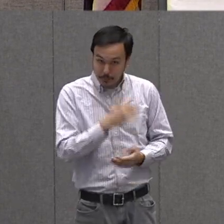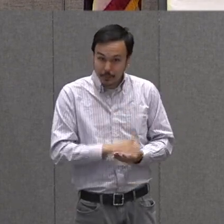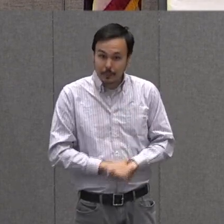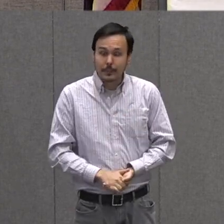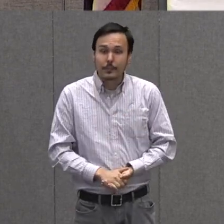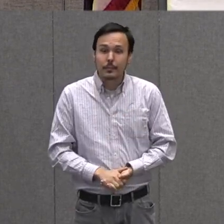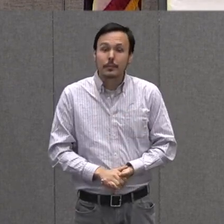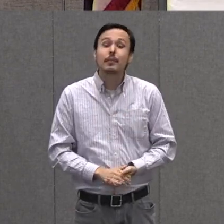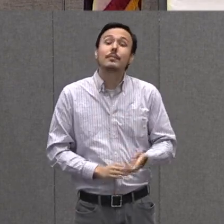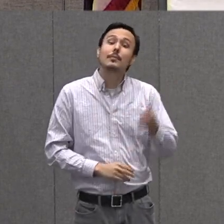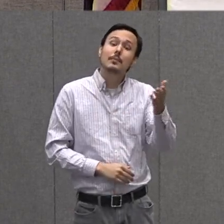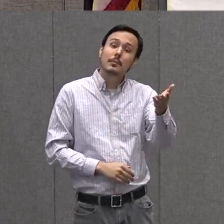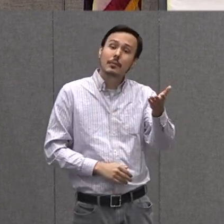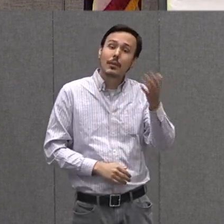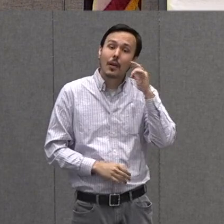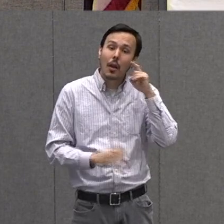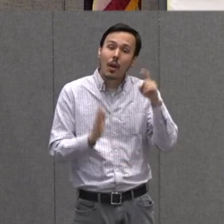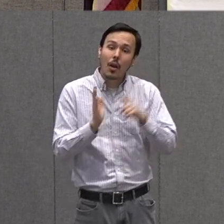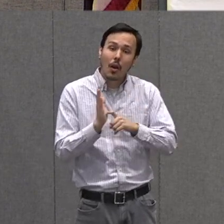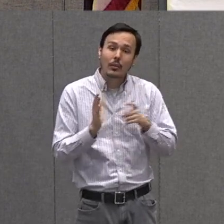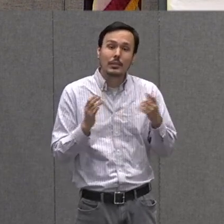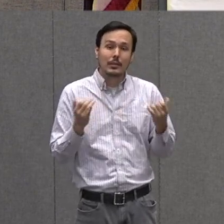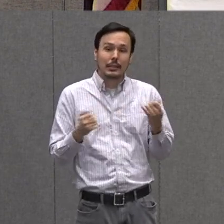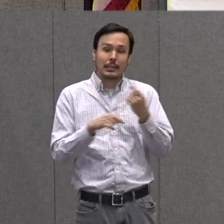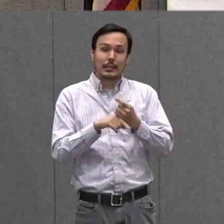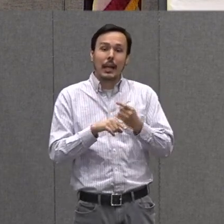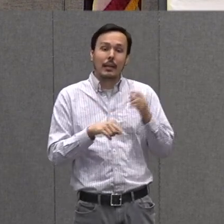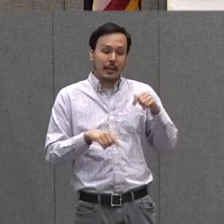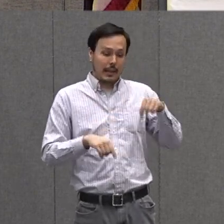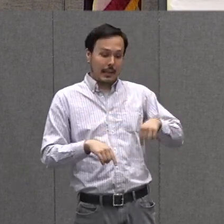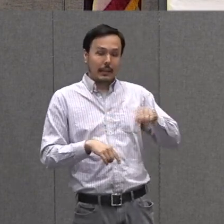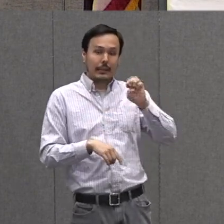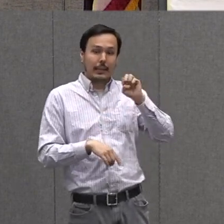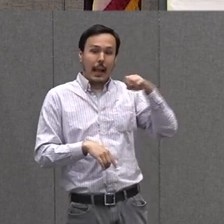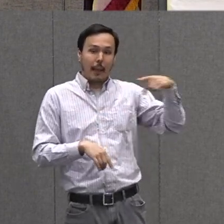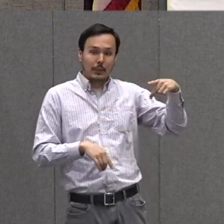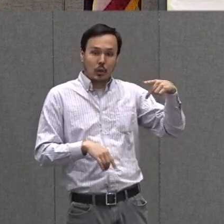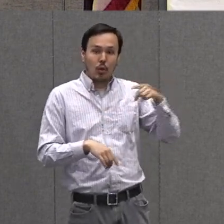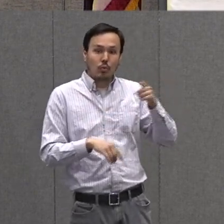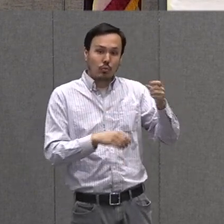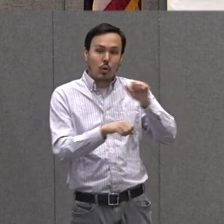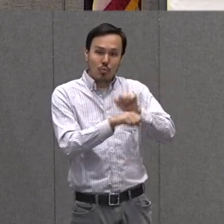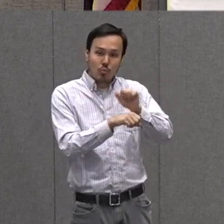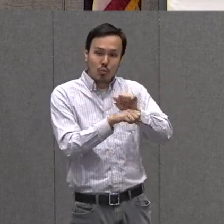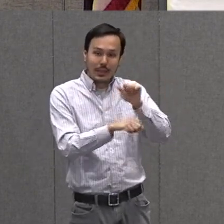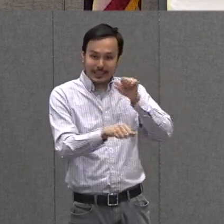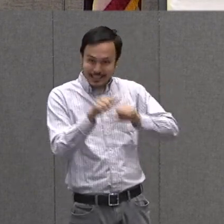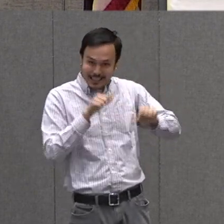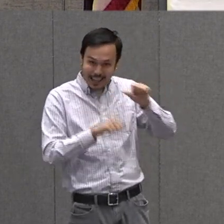As you can see, as we're doing this episode together, we're practicing good social distancing. Good morning, boys and girls.